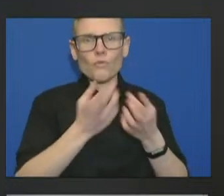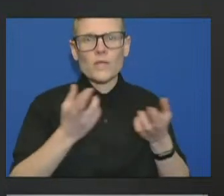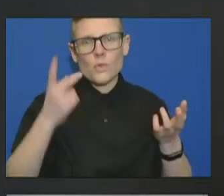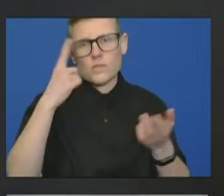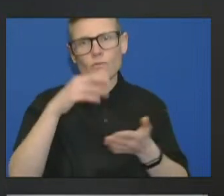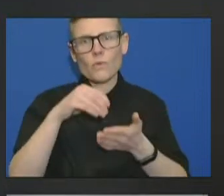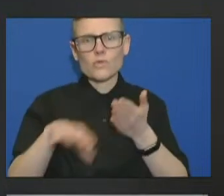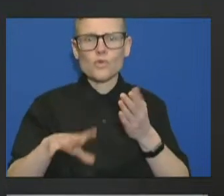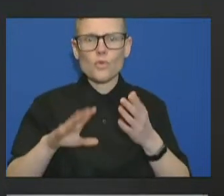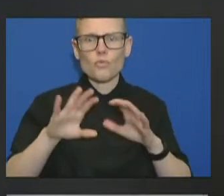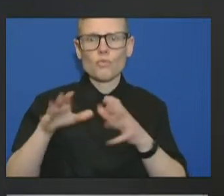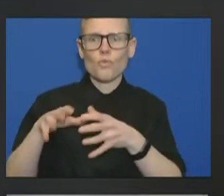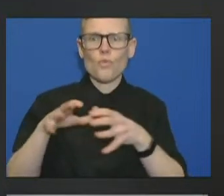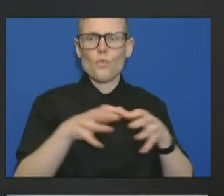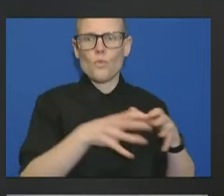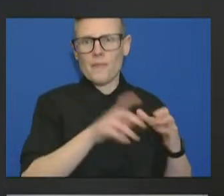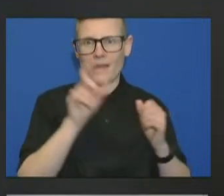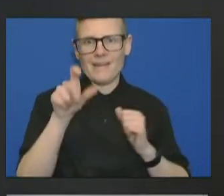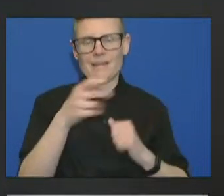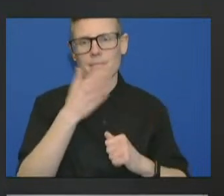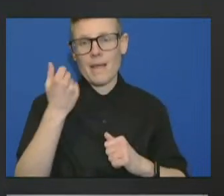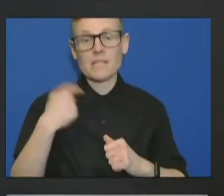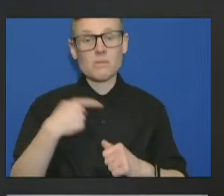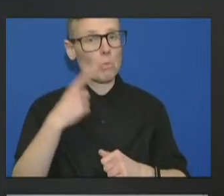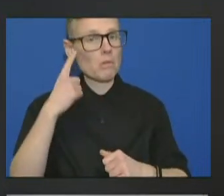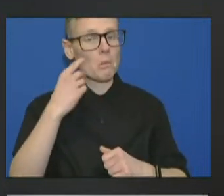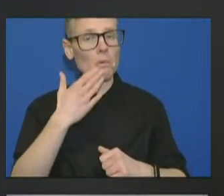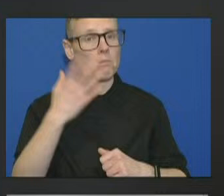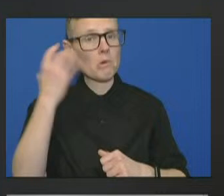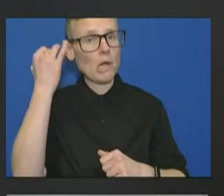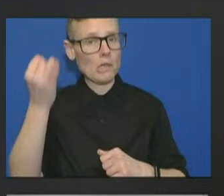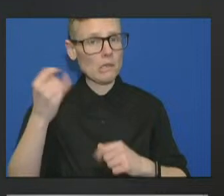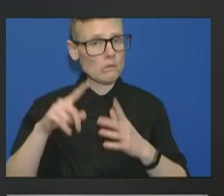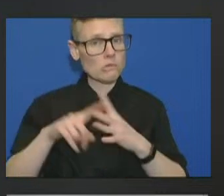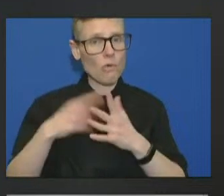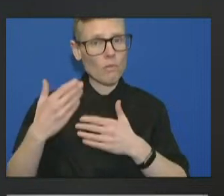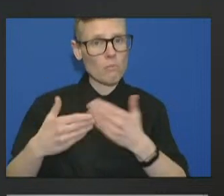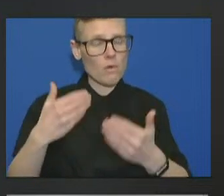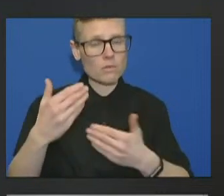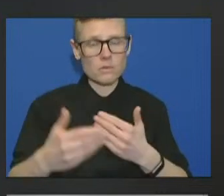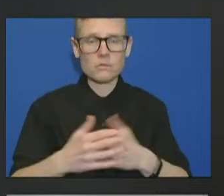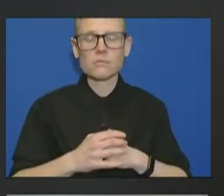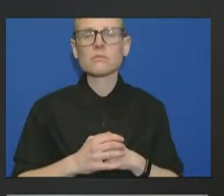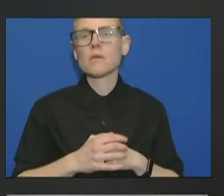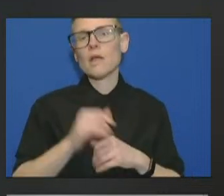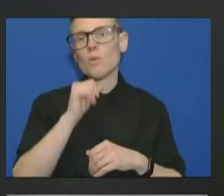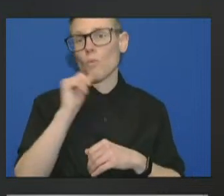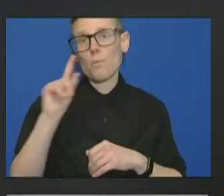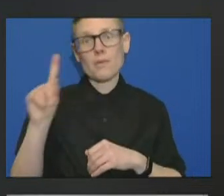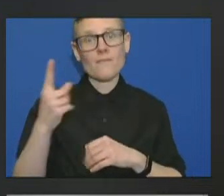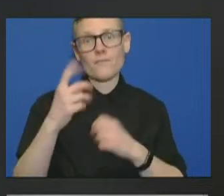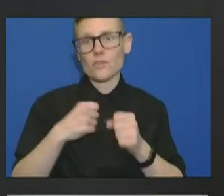much better job of targeting some resources to student populations who need it most.